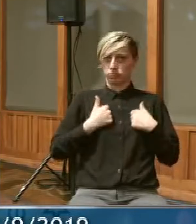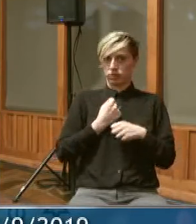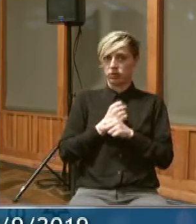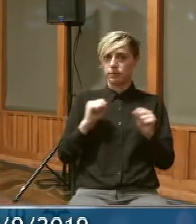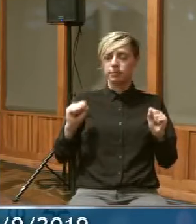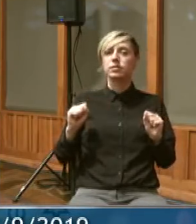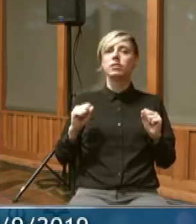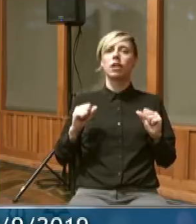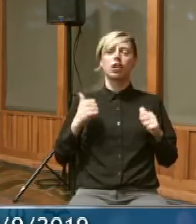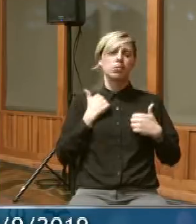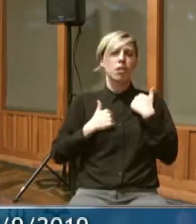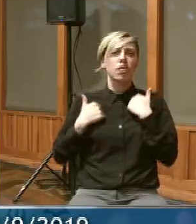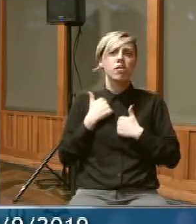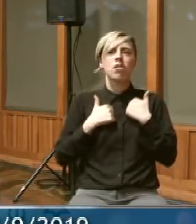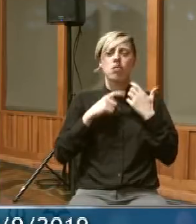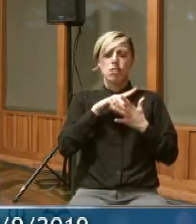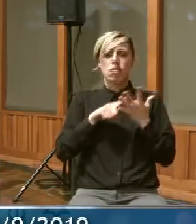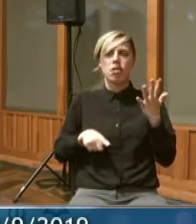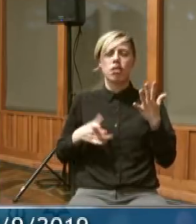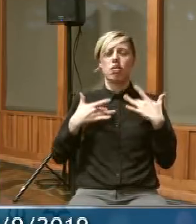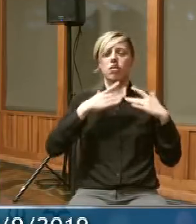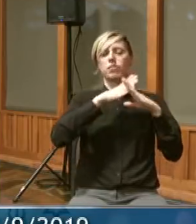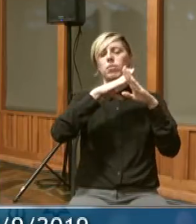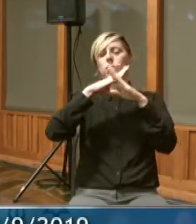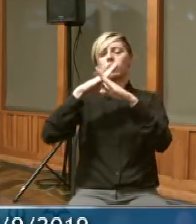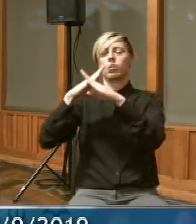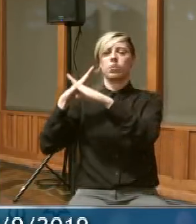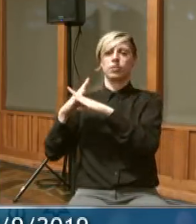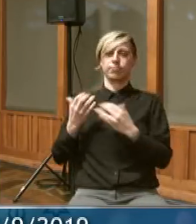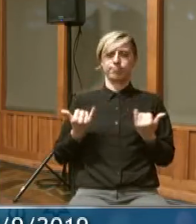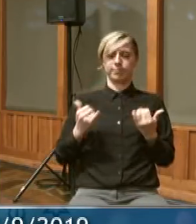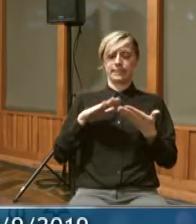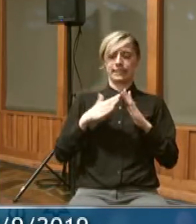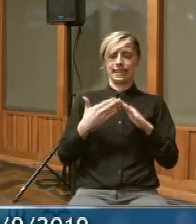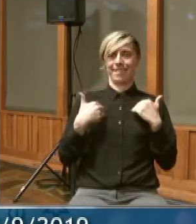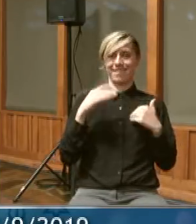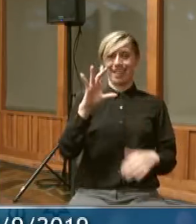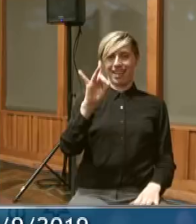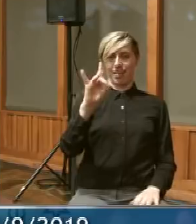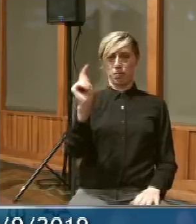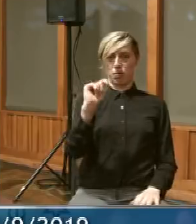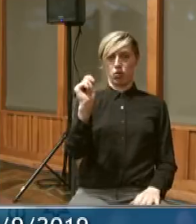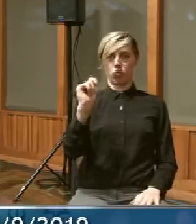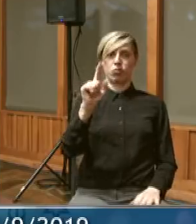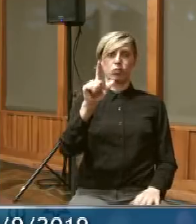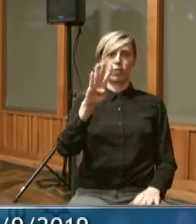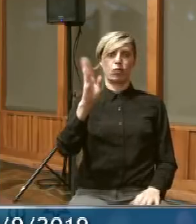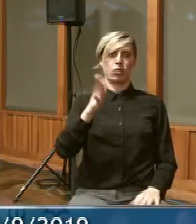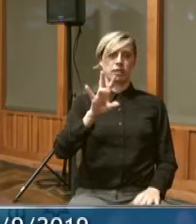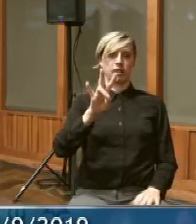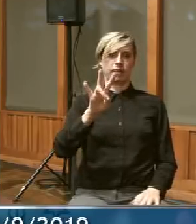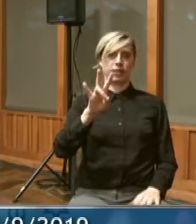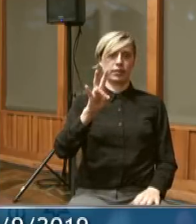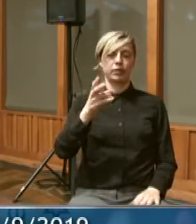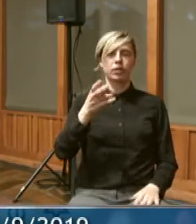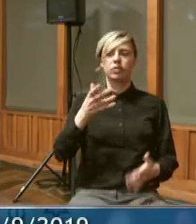FOLKS WHO ARE CURRENTLY GENERALLY DENIED ACCESS TO THESE CRITICAL LIFE AND COMMUNITY HEALTH ENHANCING SERVICES.